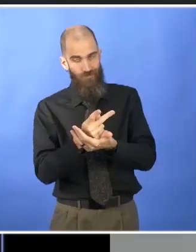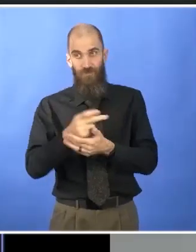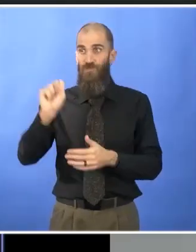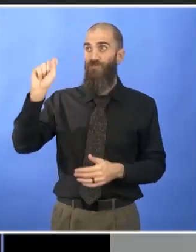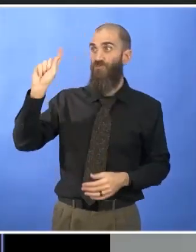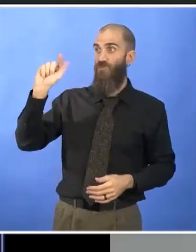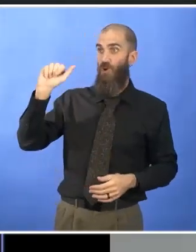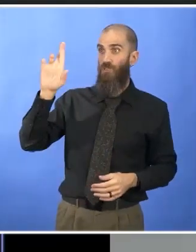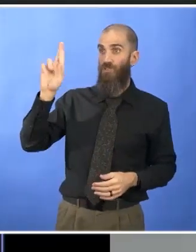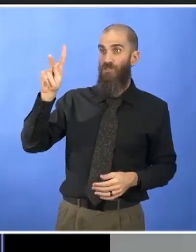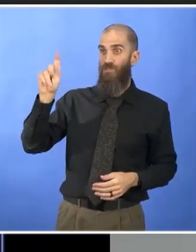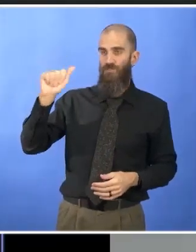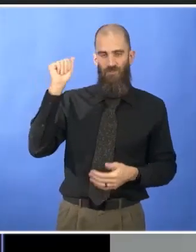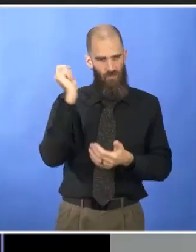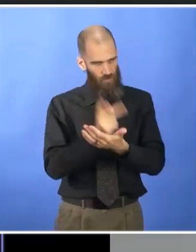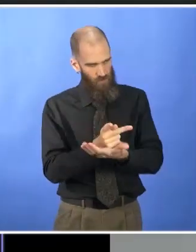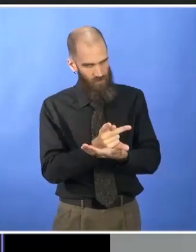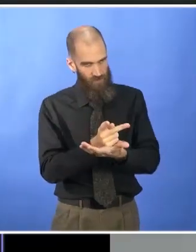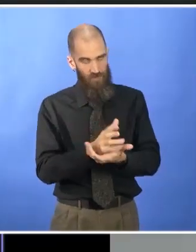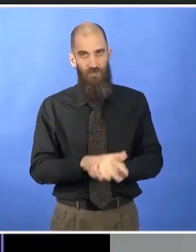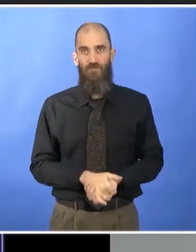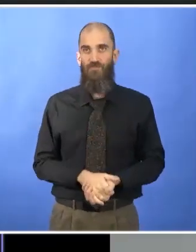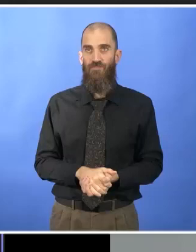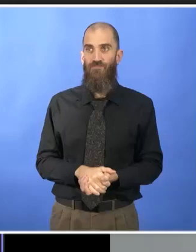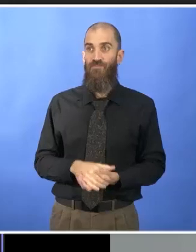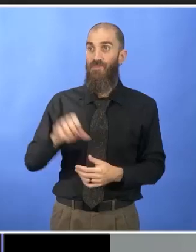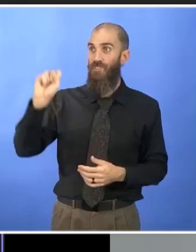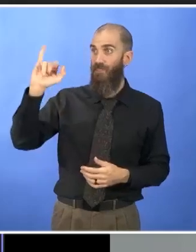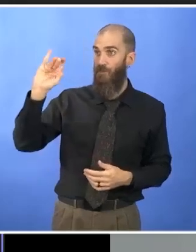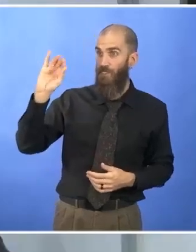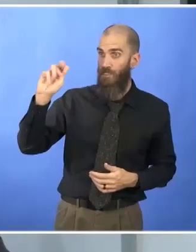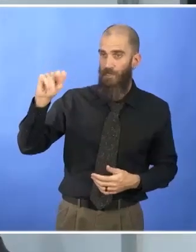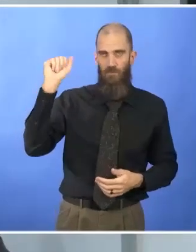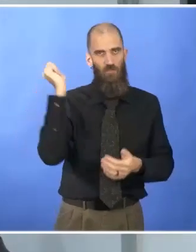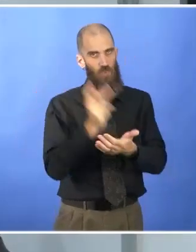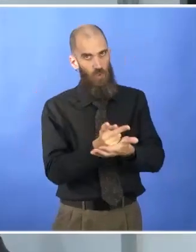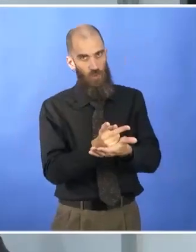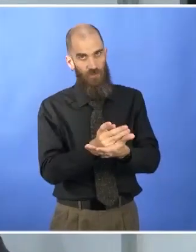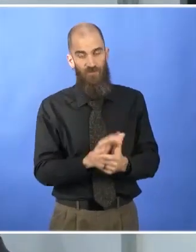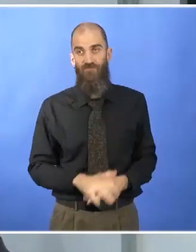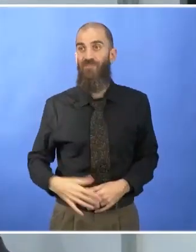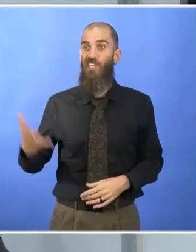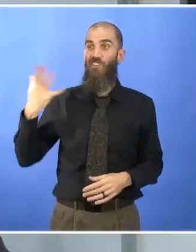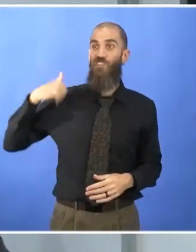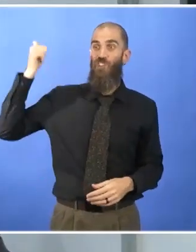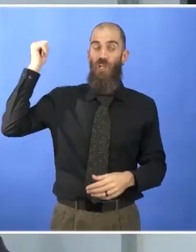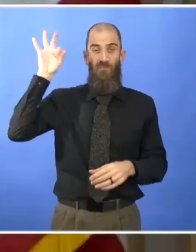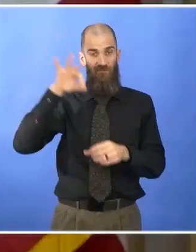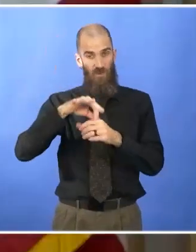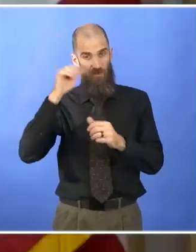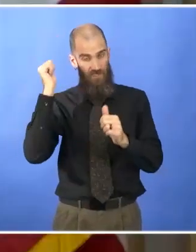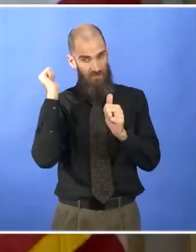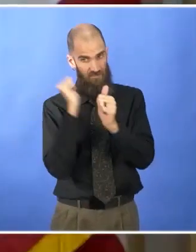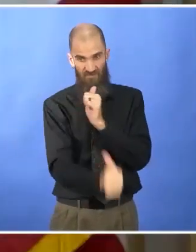VOTE TO APPROVE. CHAIRWOMAN ROSENWORCEL: THE CHAIR VOTES AYE. MADAM SECRETARY, PLEASE